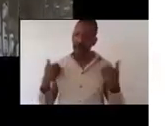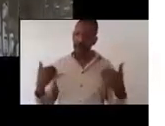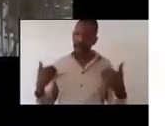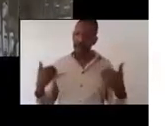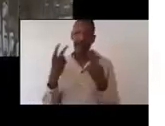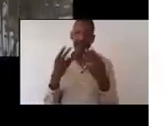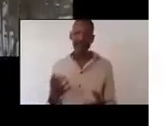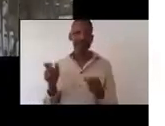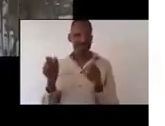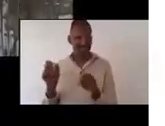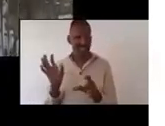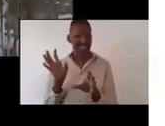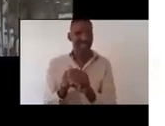senses.